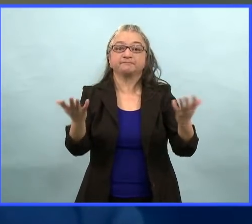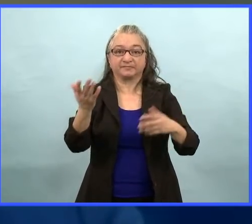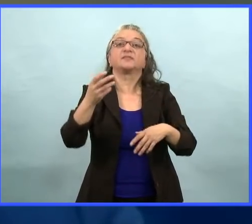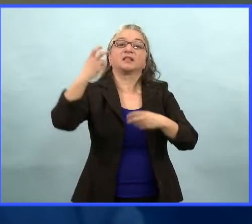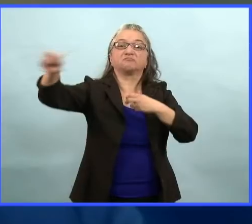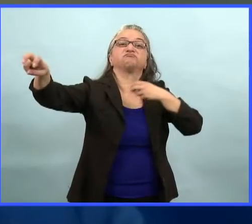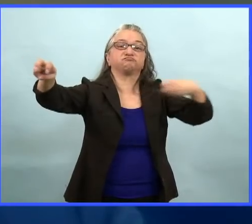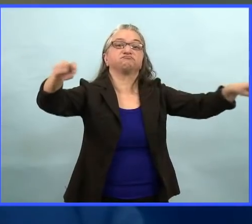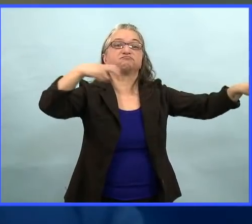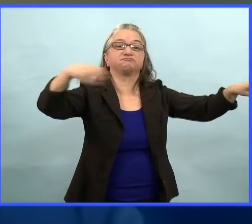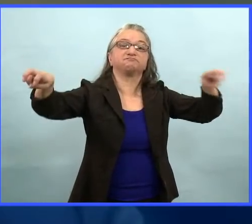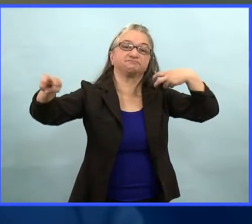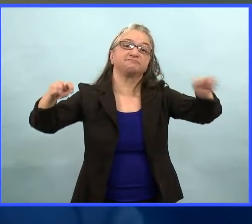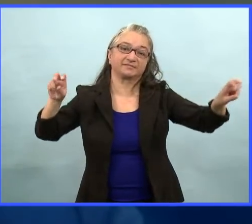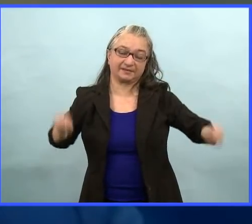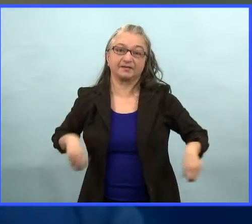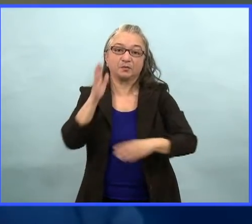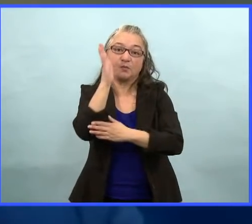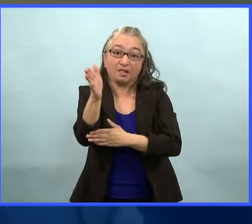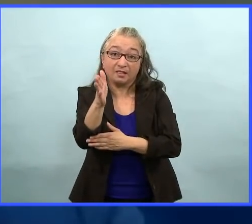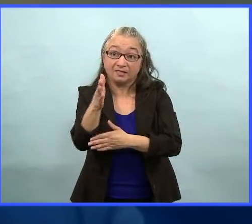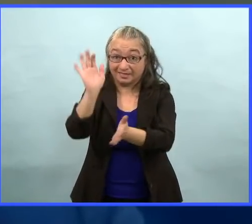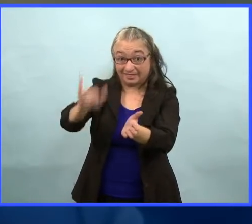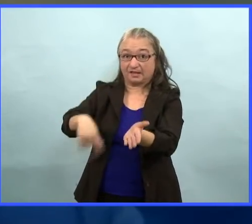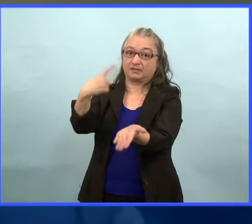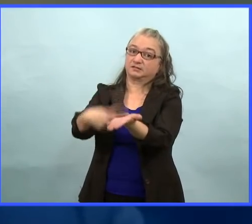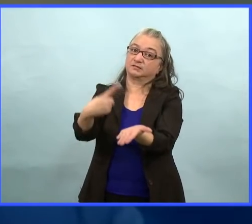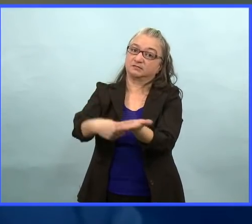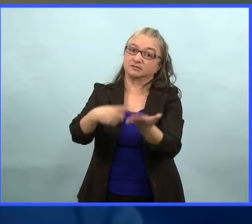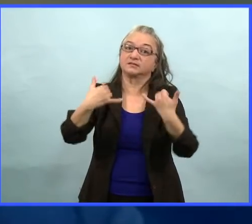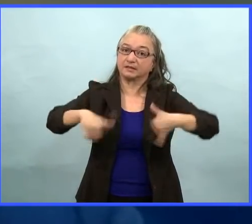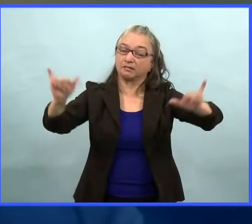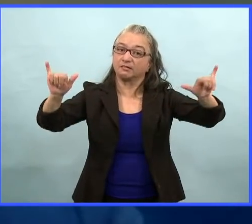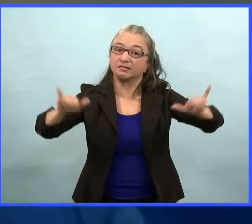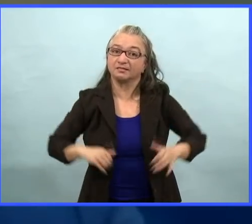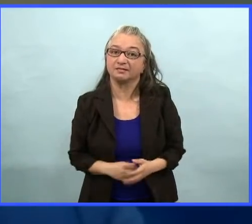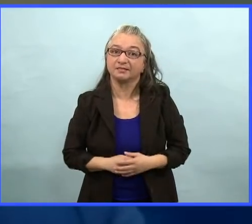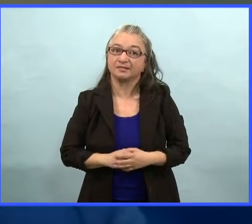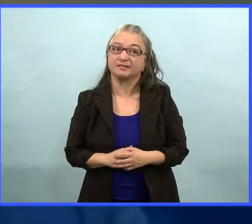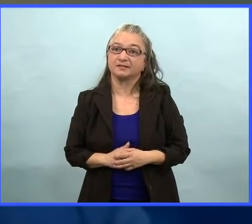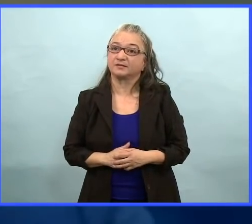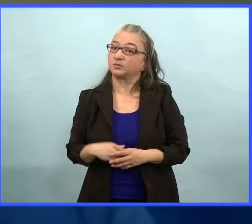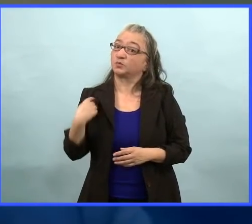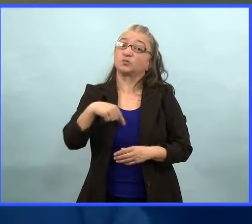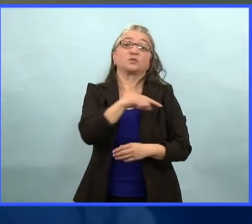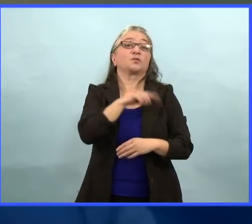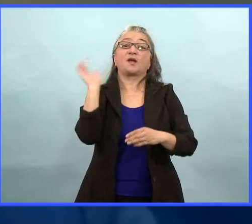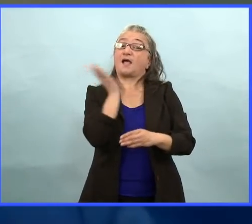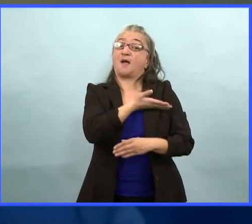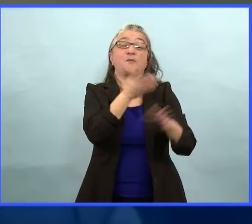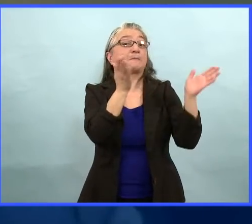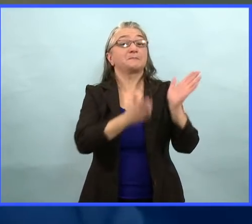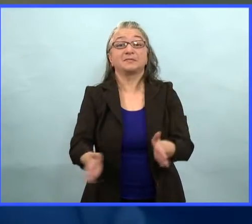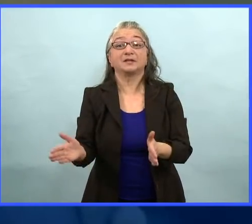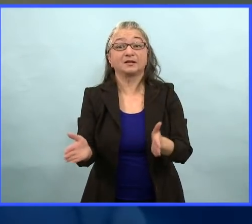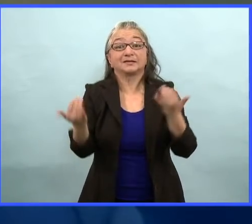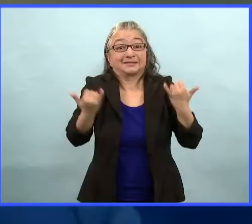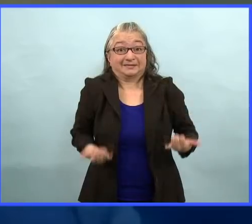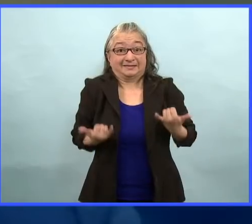so those are ongoing um and it's just part of the planning process so at this point i'm um i can't